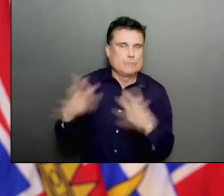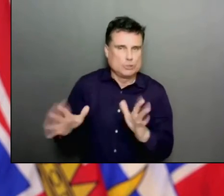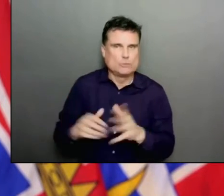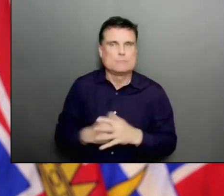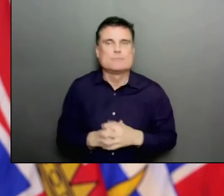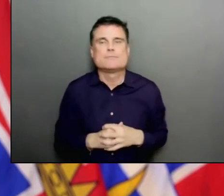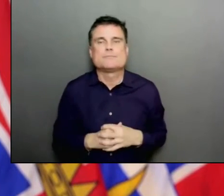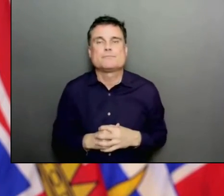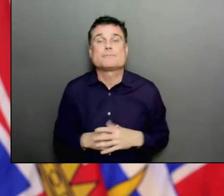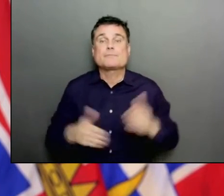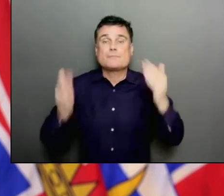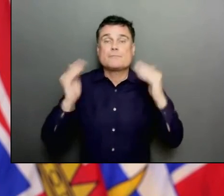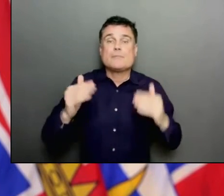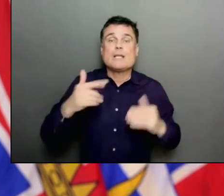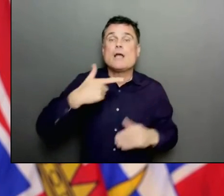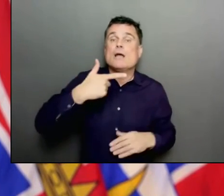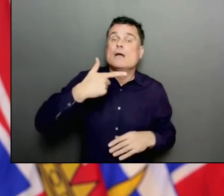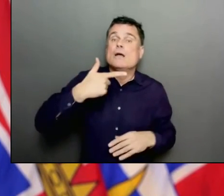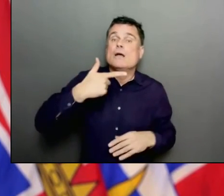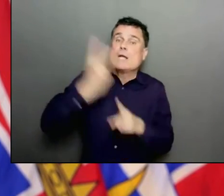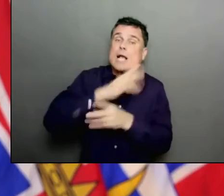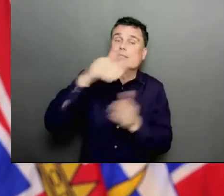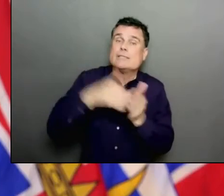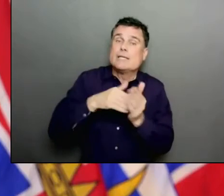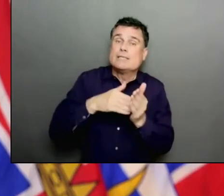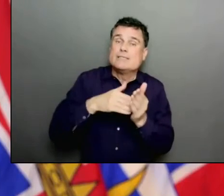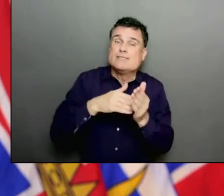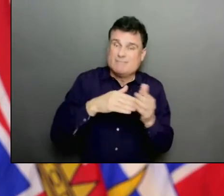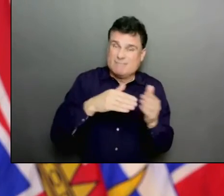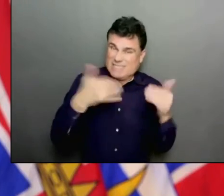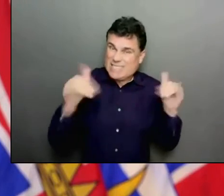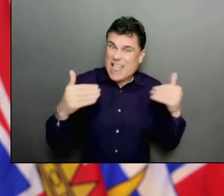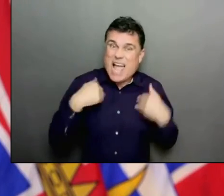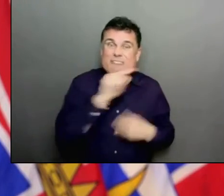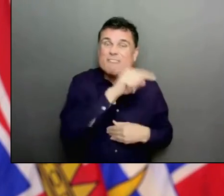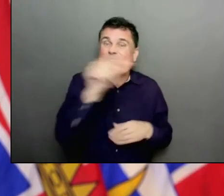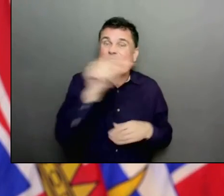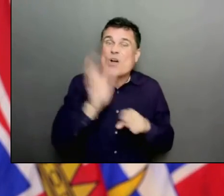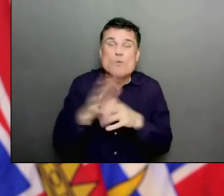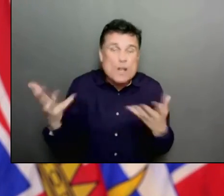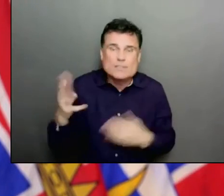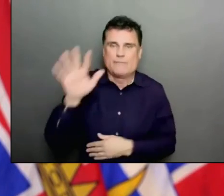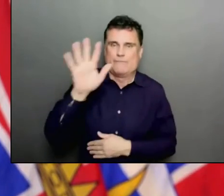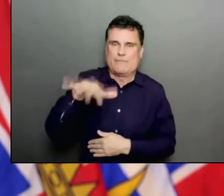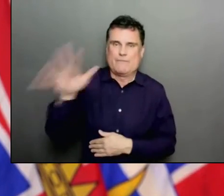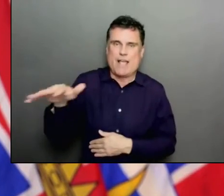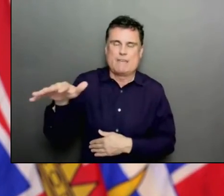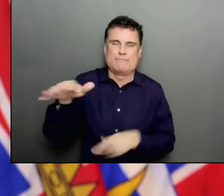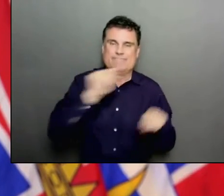care care and assisted living, affecting 1414